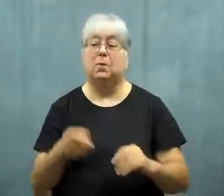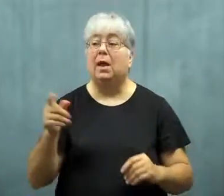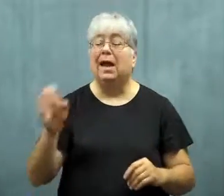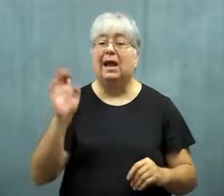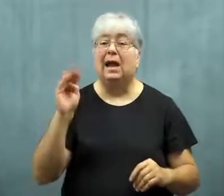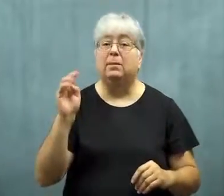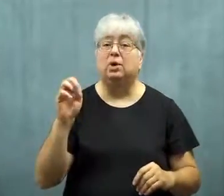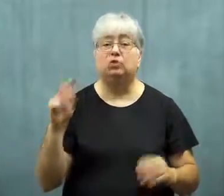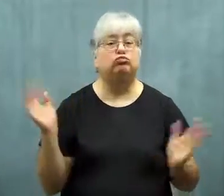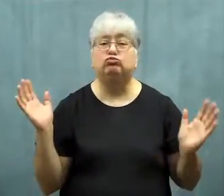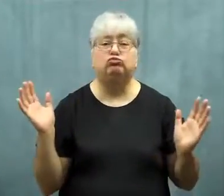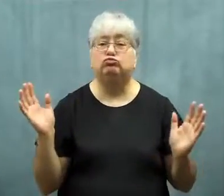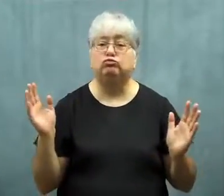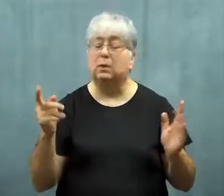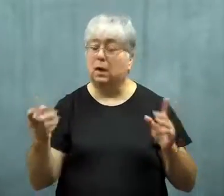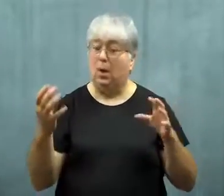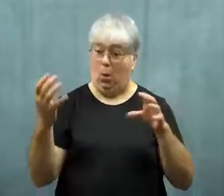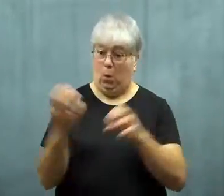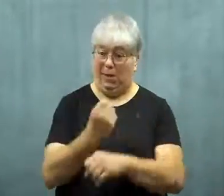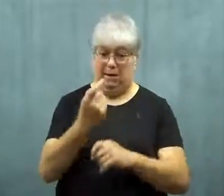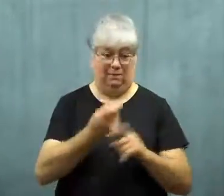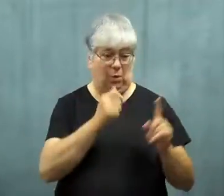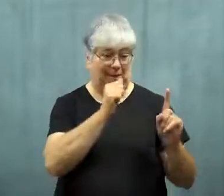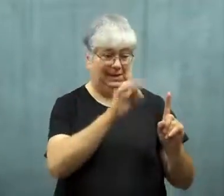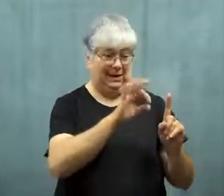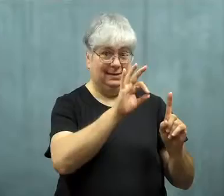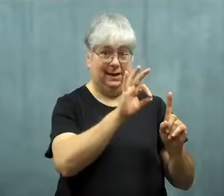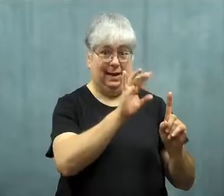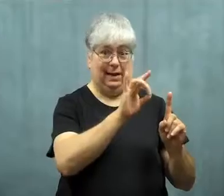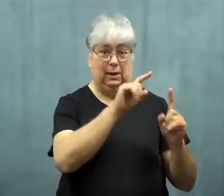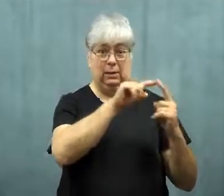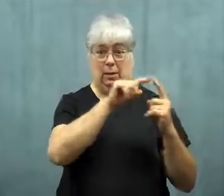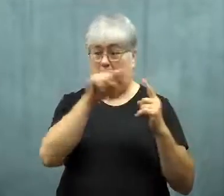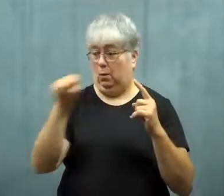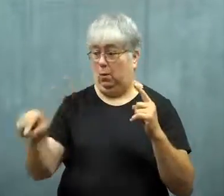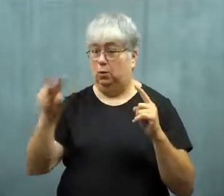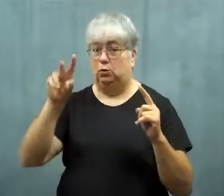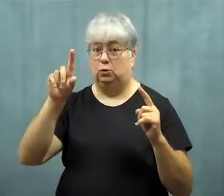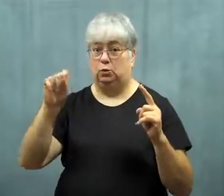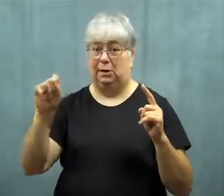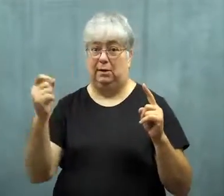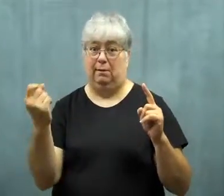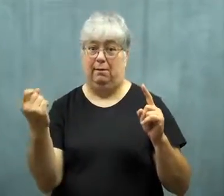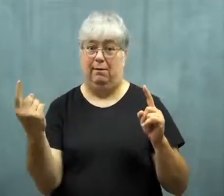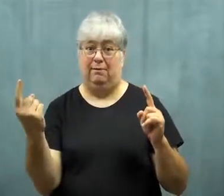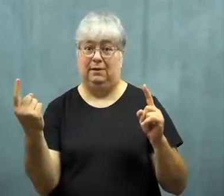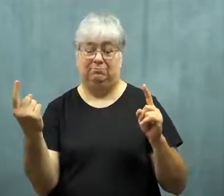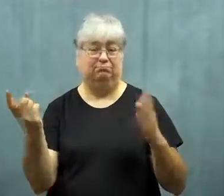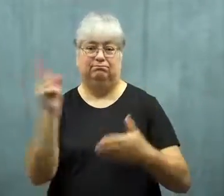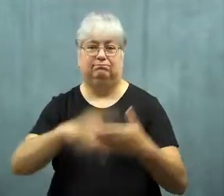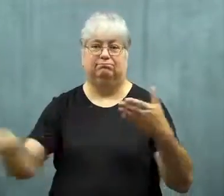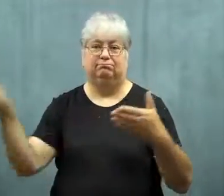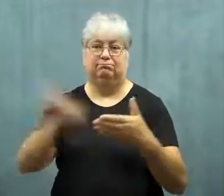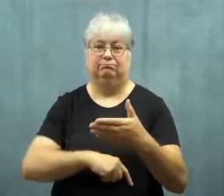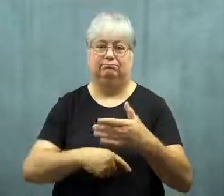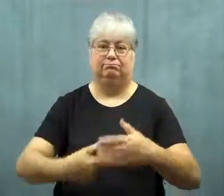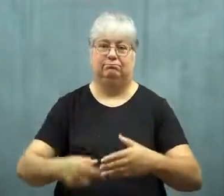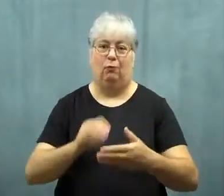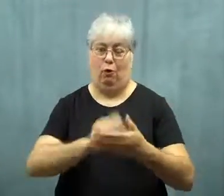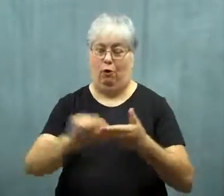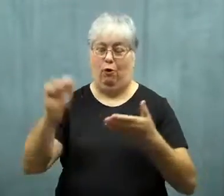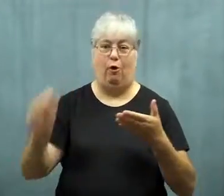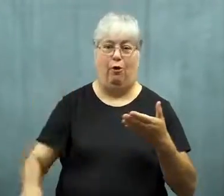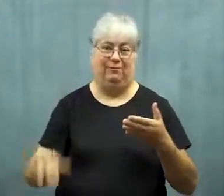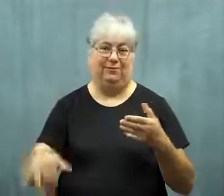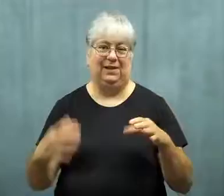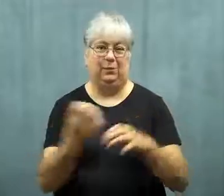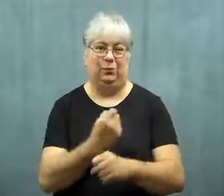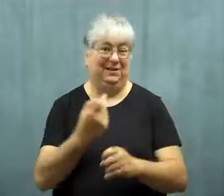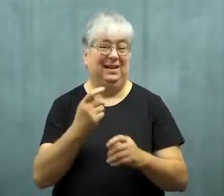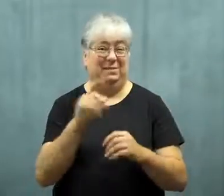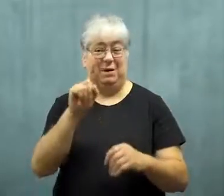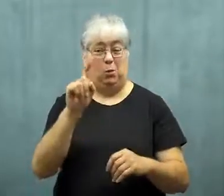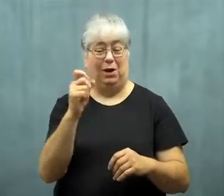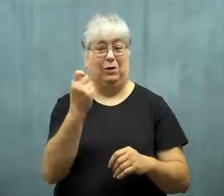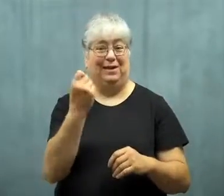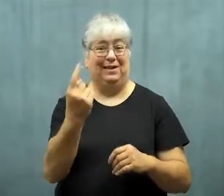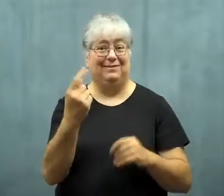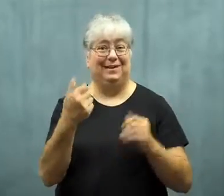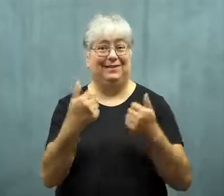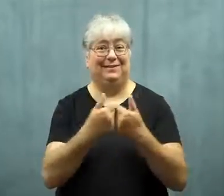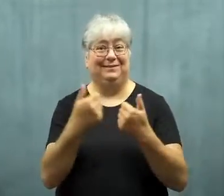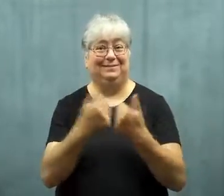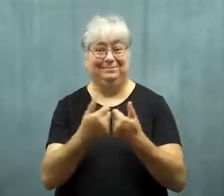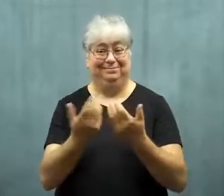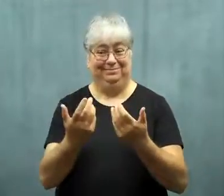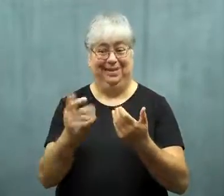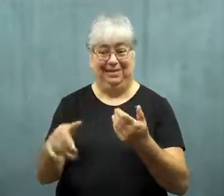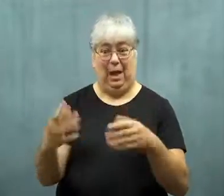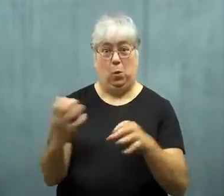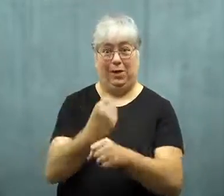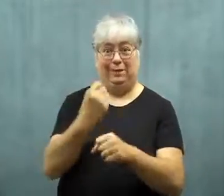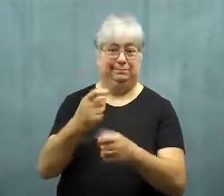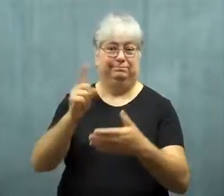Emmert vacated all wins from 1998 to 2011.